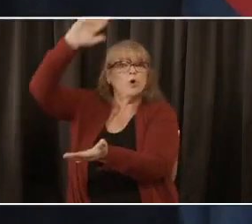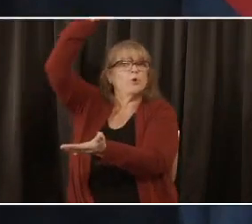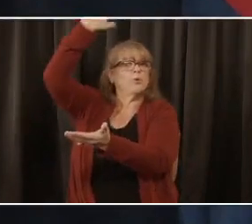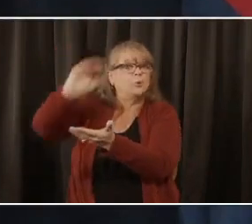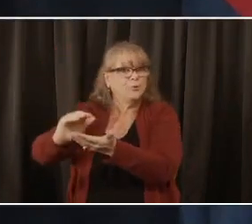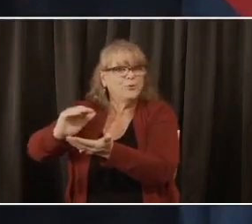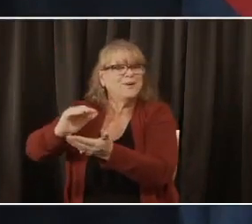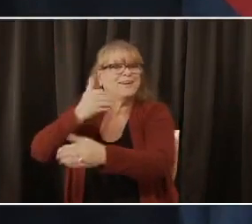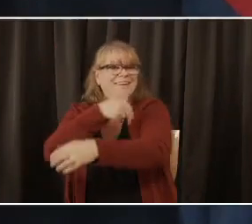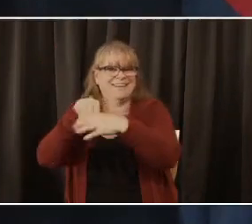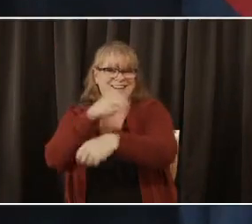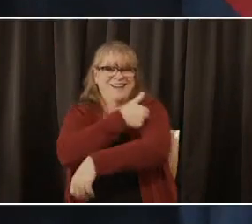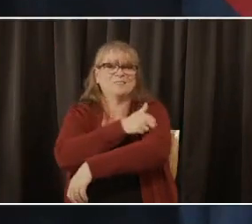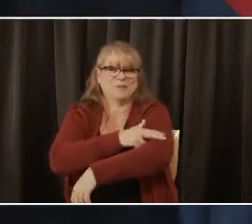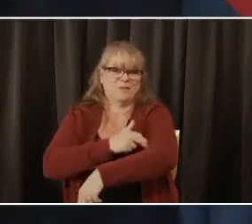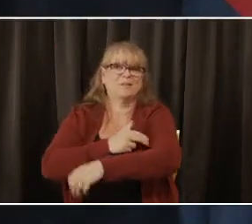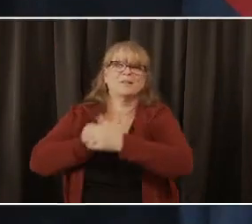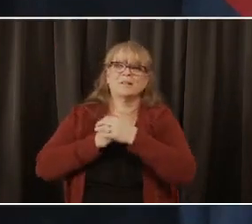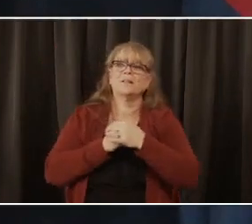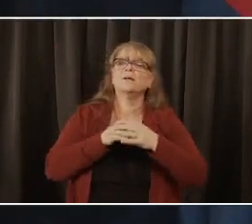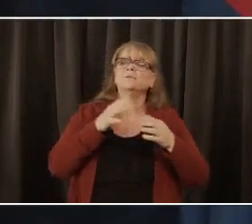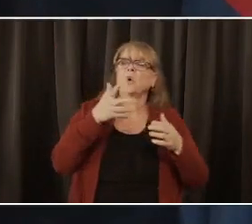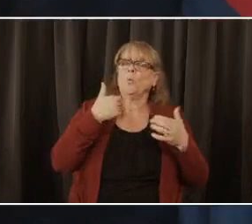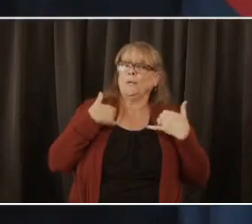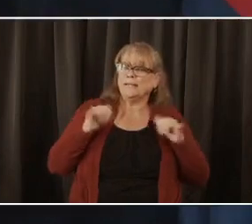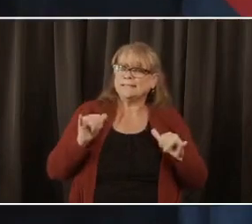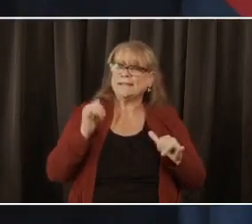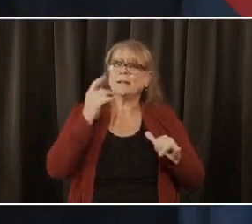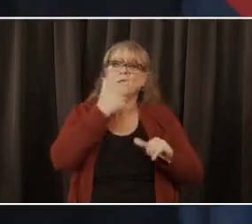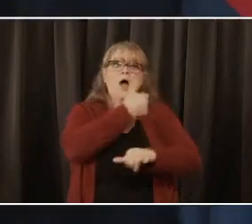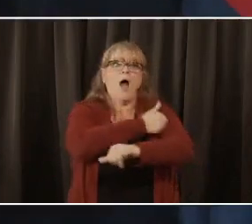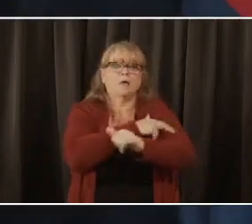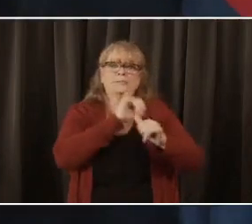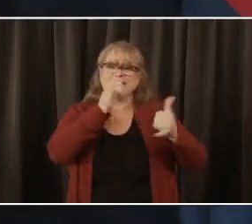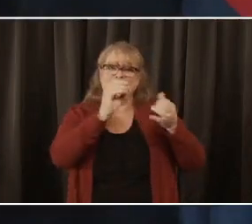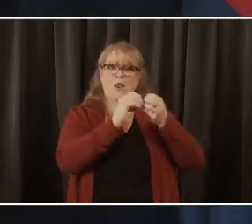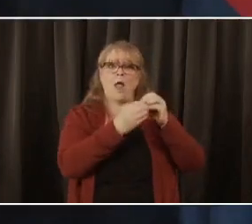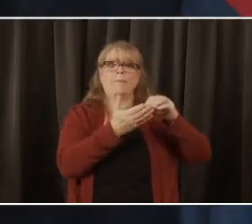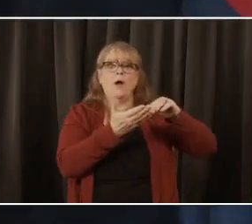vaccination efforts to get more vaccines into arms, especially people now under